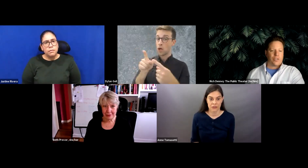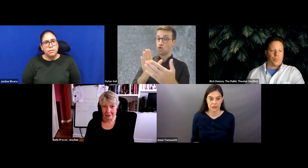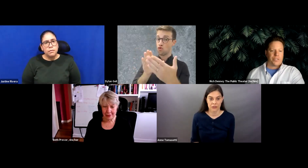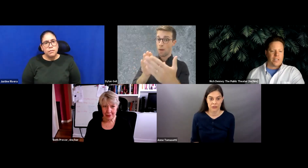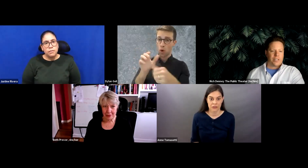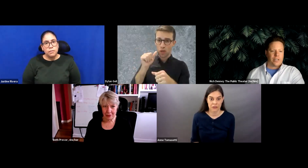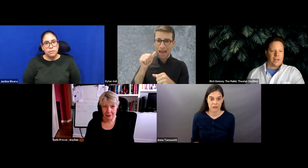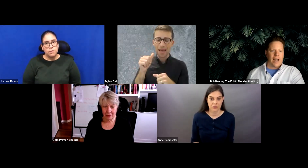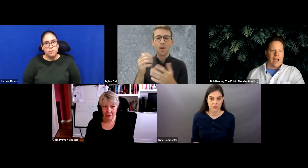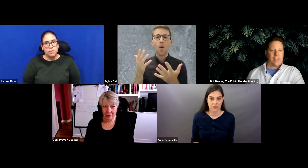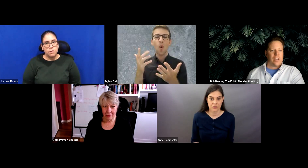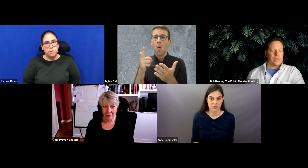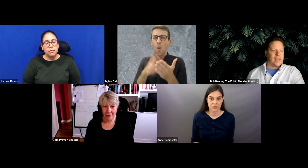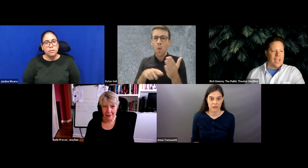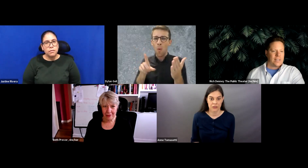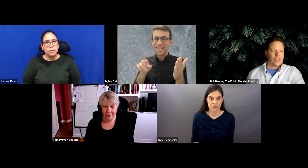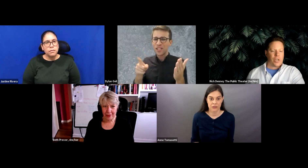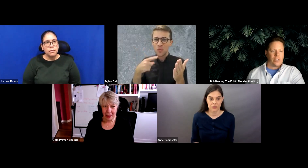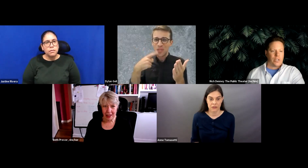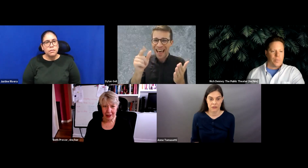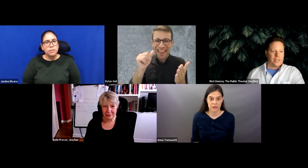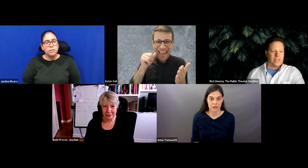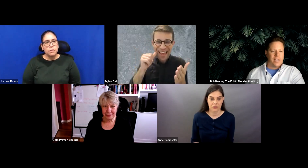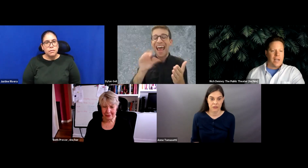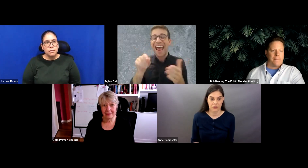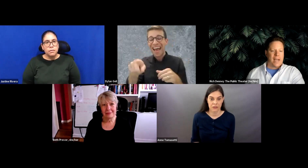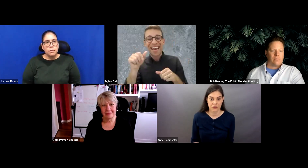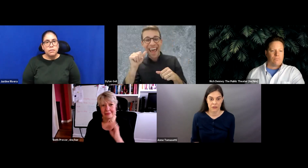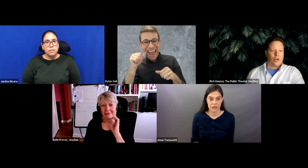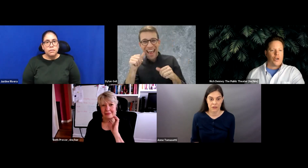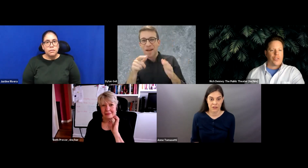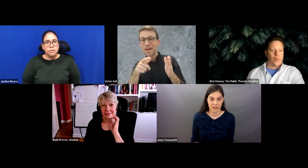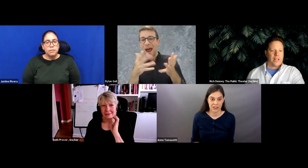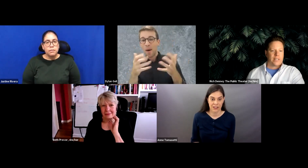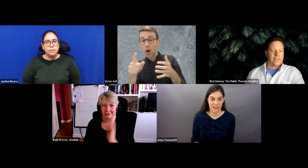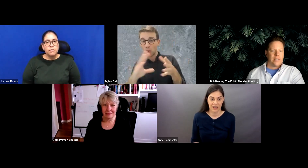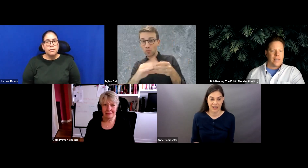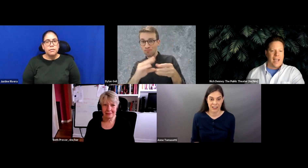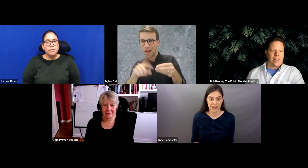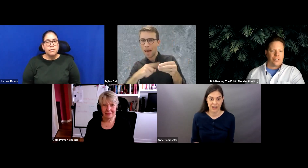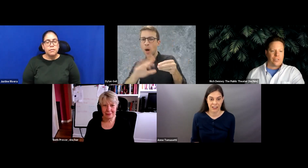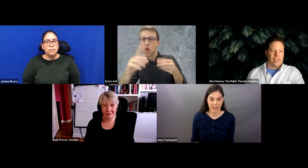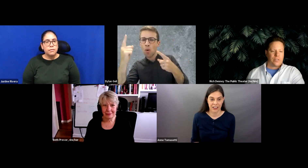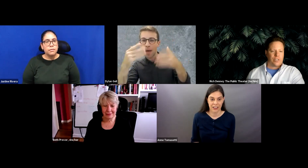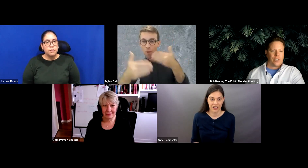that you presented to her? And then I would like Anne to share a little bit about her thought process after it was originally